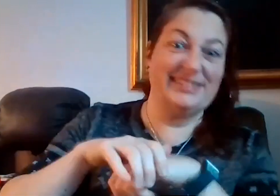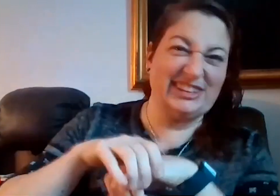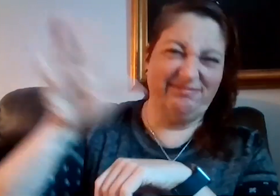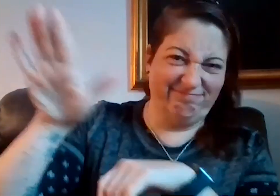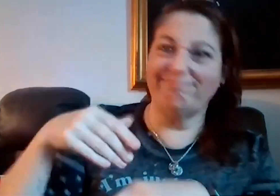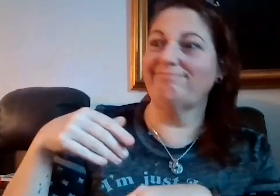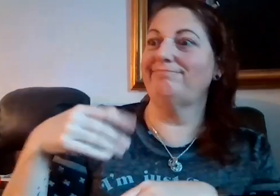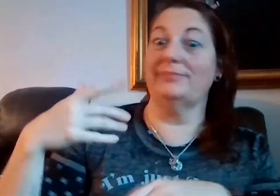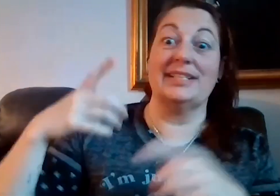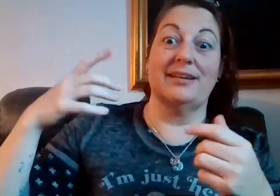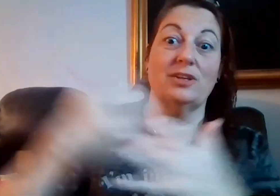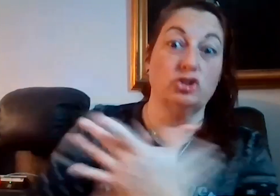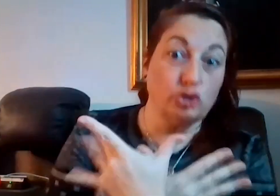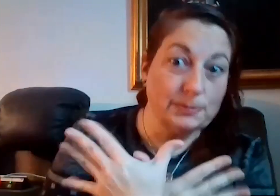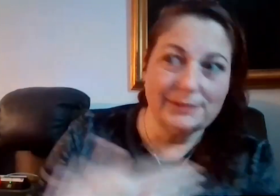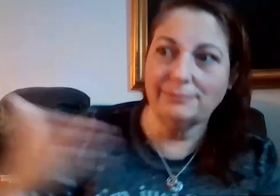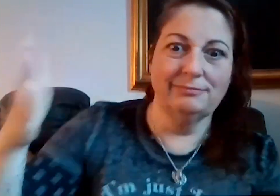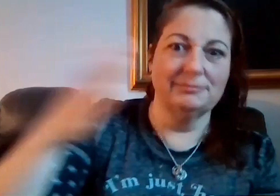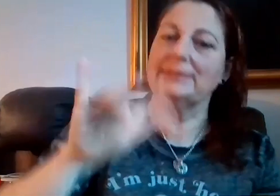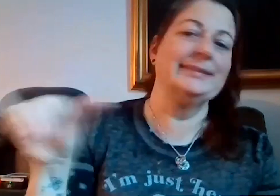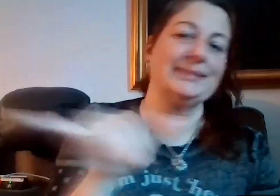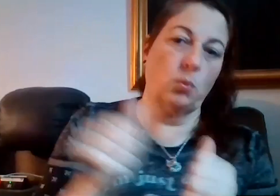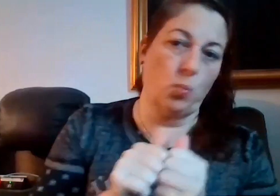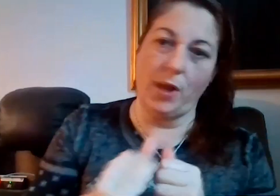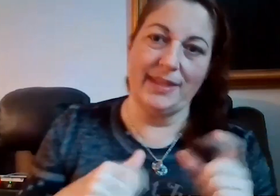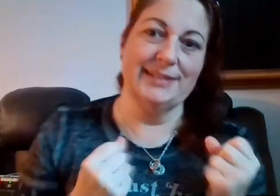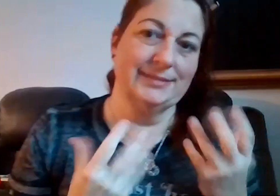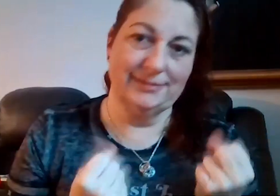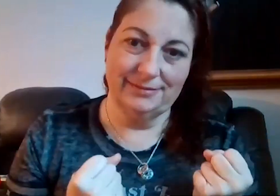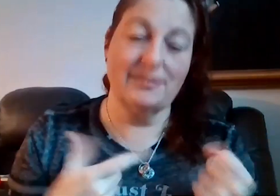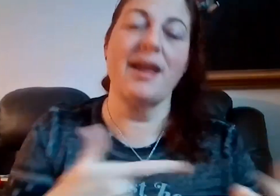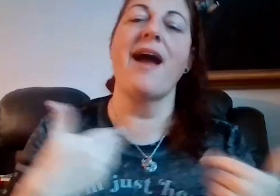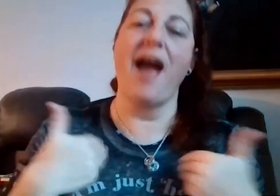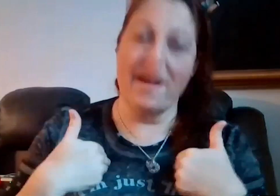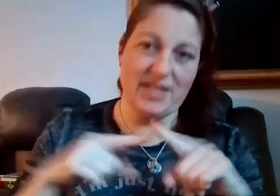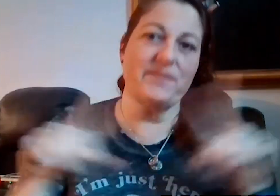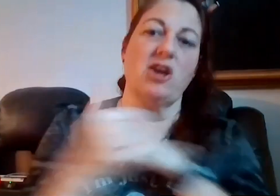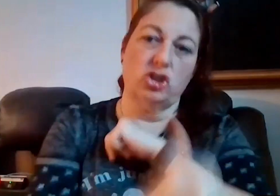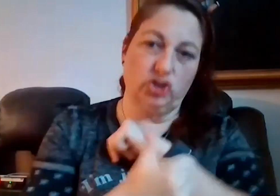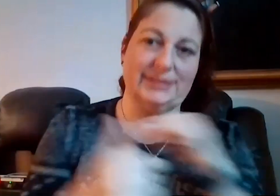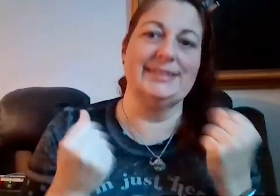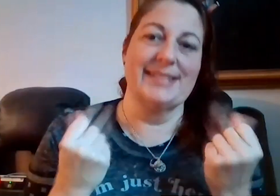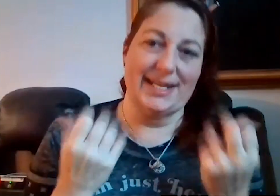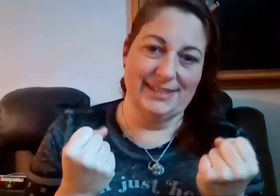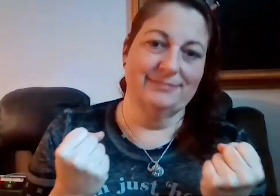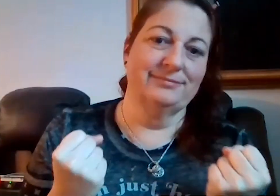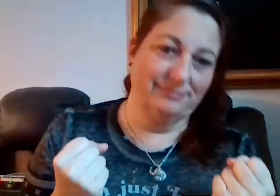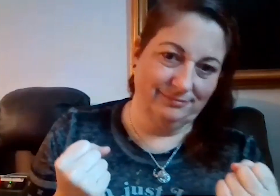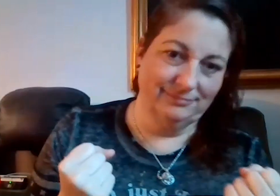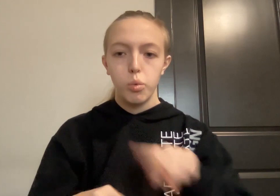There's French, there's German, English, Russian. They all have their own language and dialects.